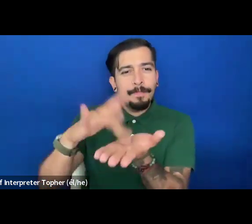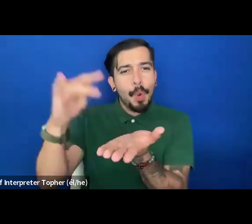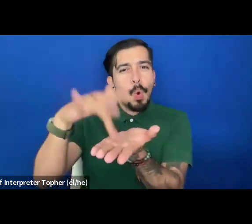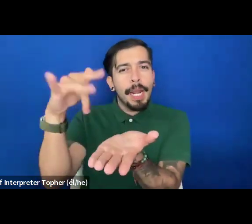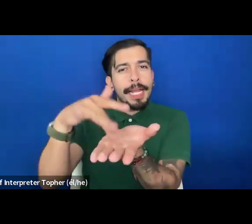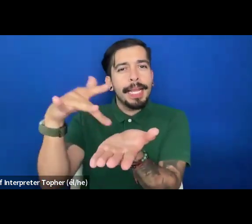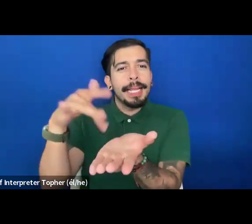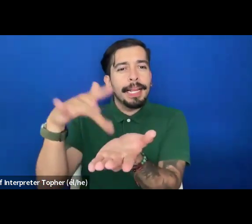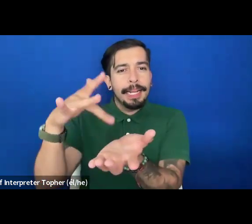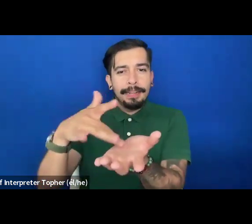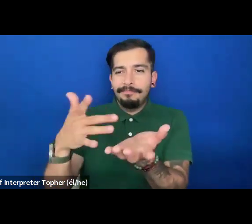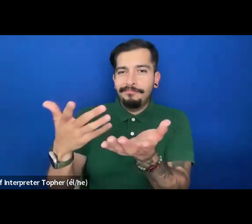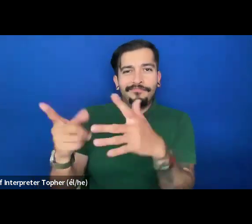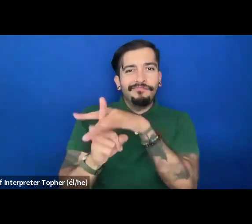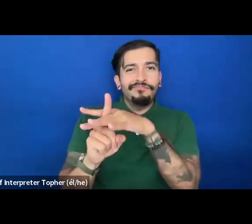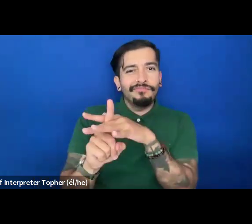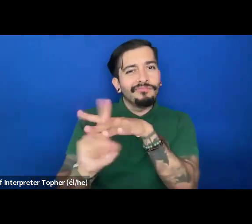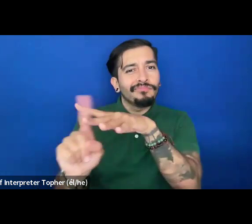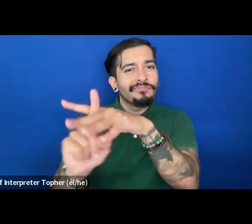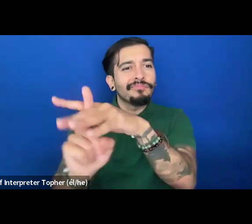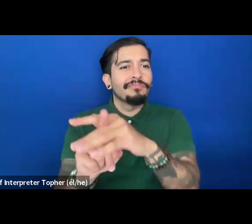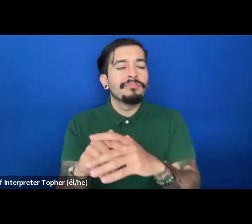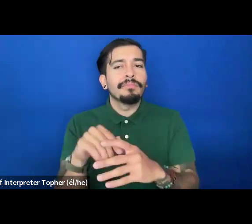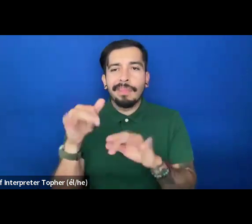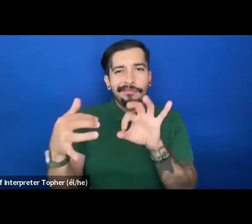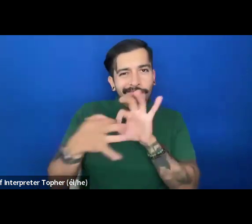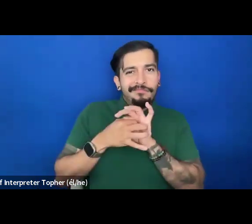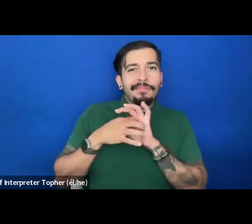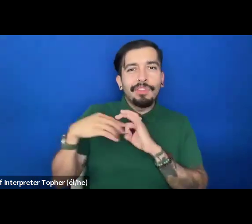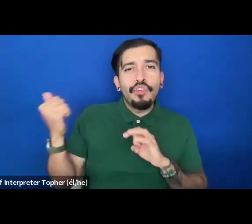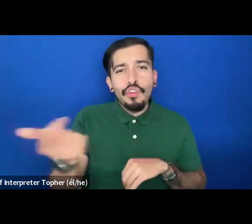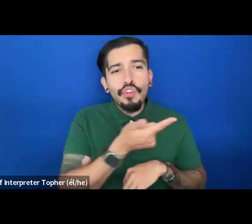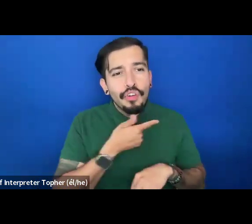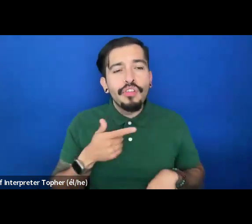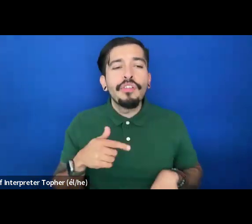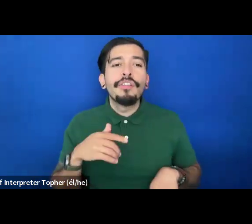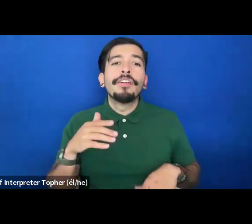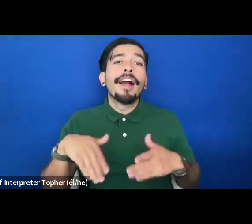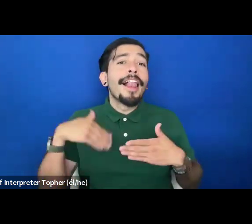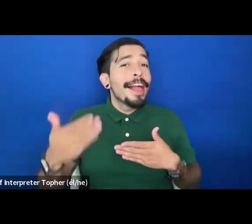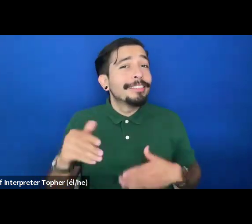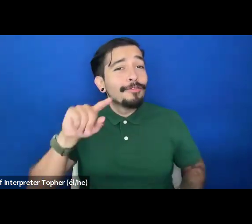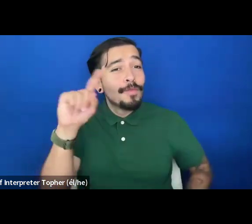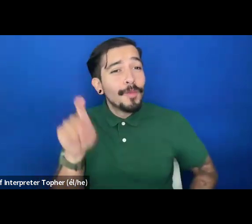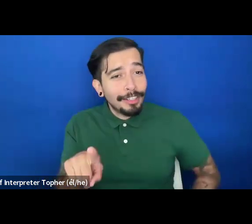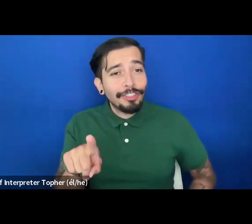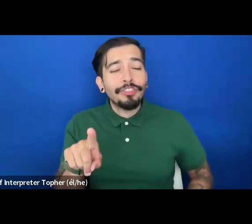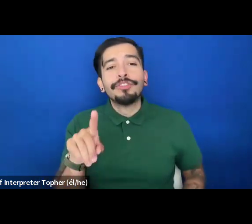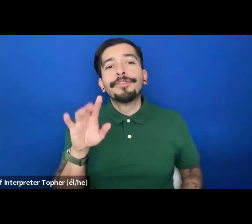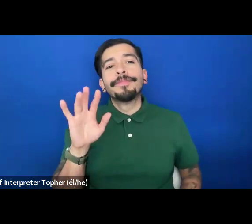And so the next question is, what role does ableism,